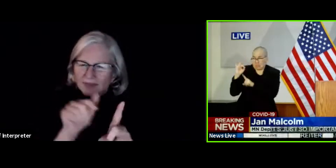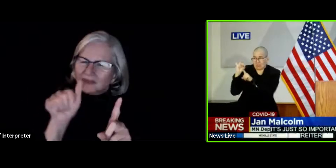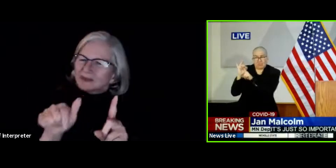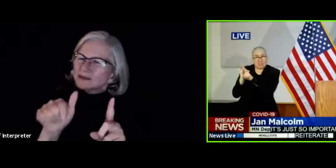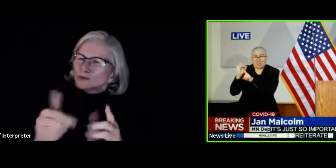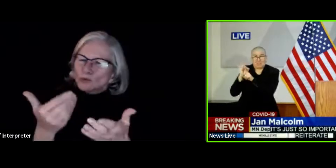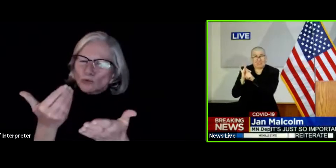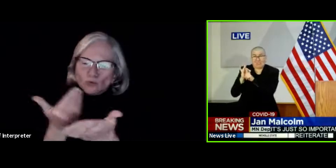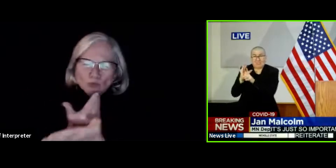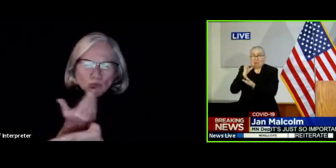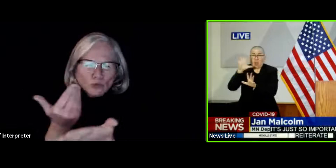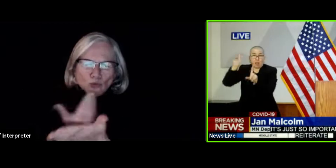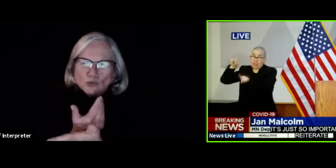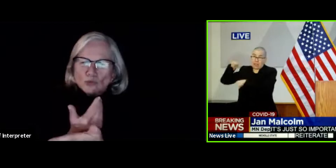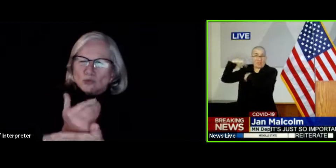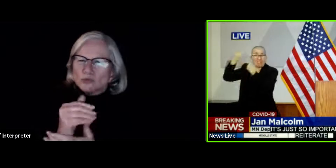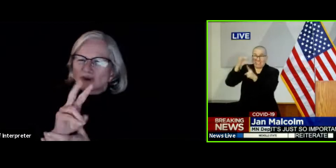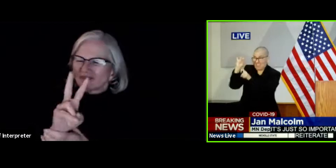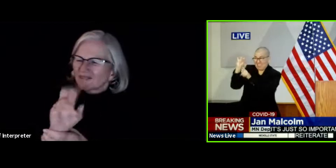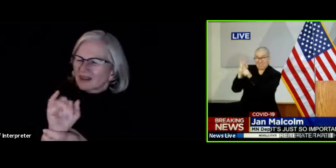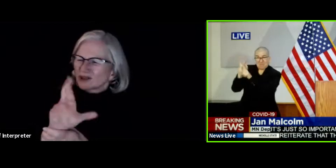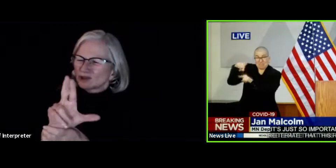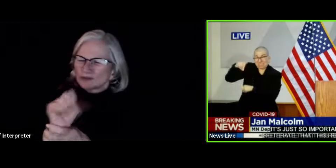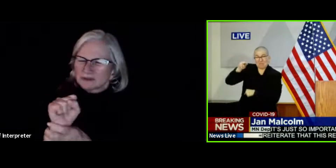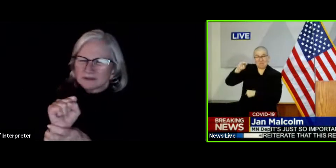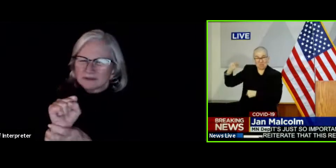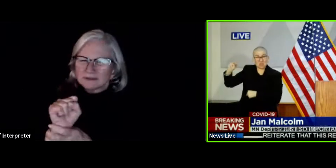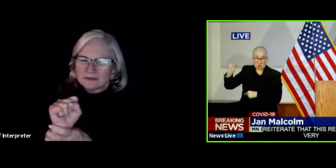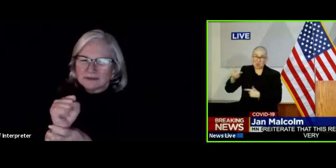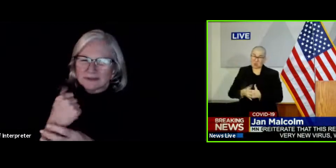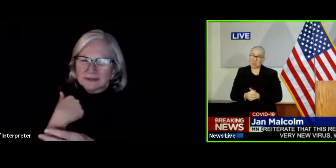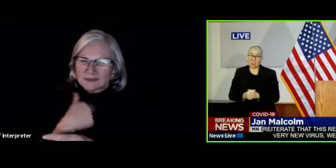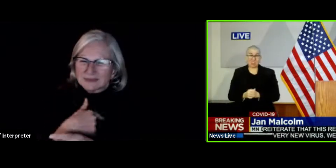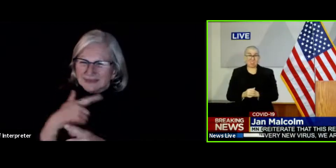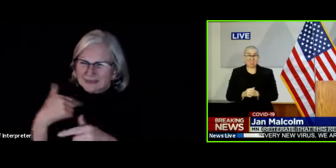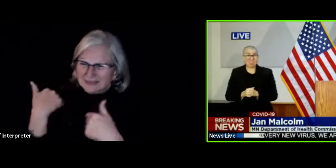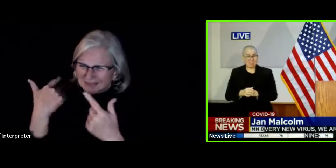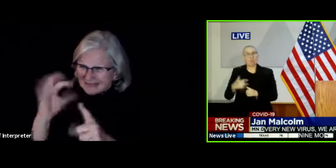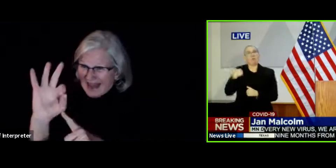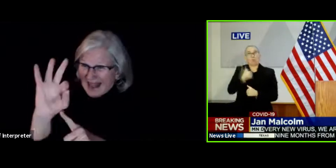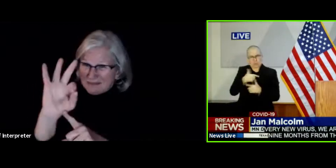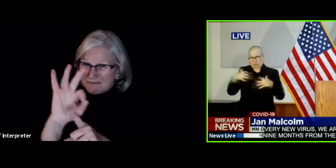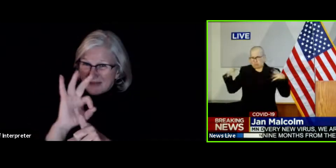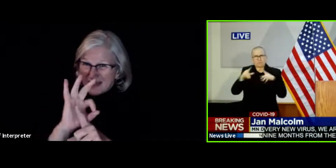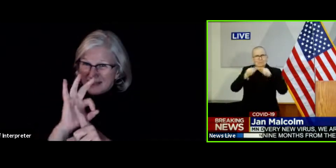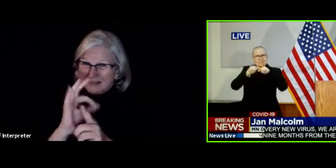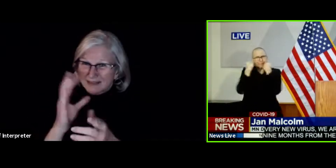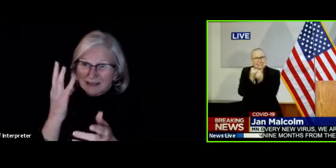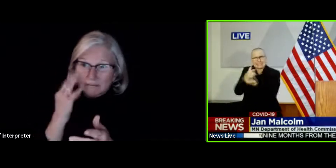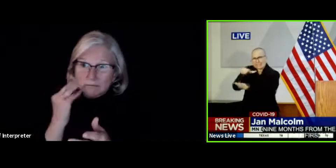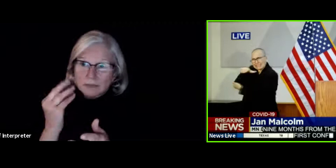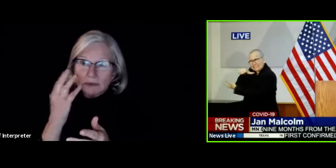HERE IN MINNESOTA. AND WHILE WE'VE LEARNED A LOT, THERE IS STILL MUCH MORE TO LEARN ABOUT HOW THE VIRUS ACTS, HOW